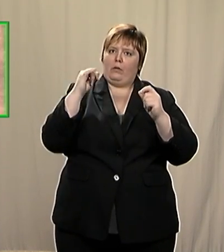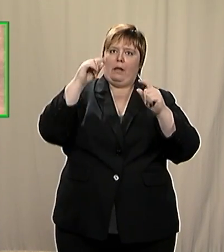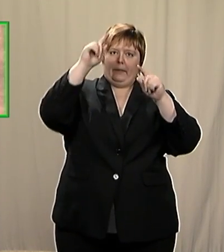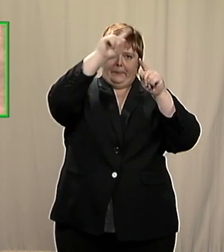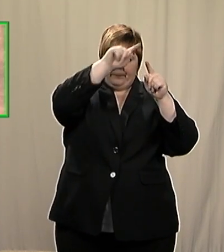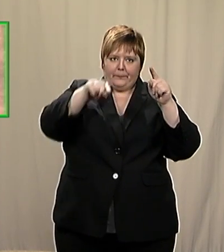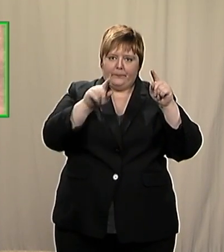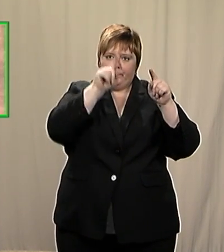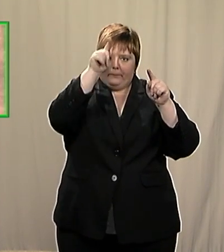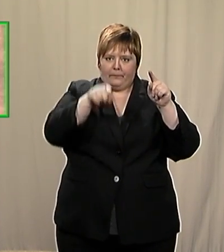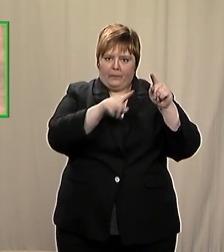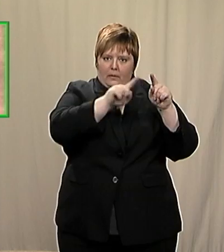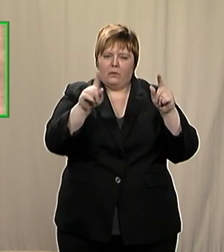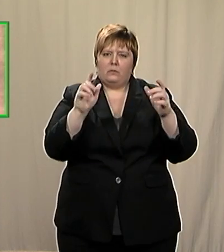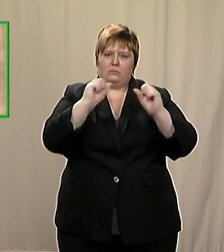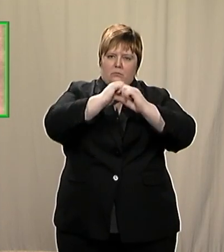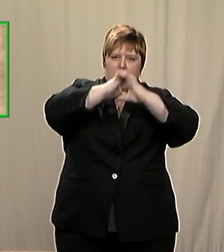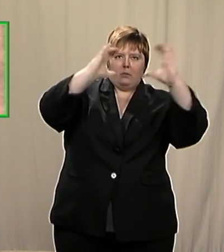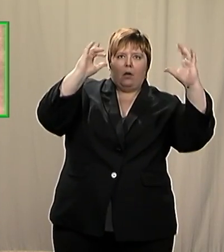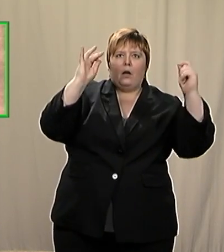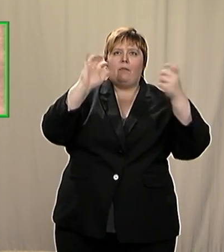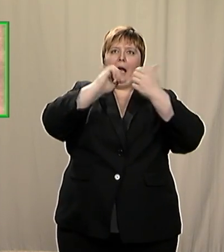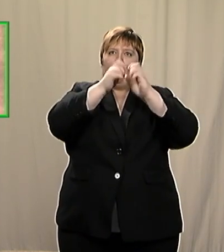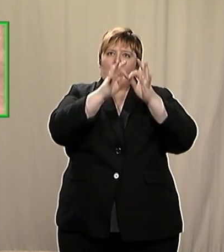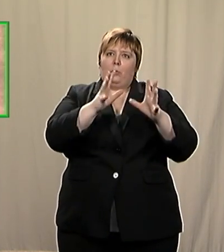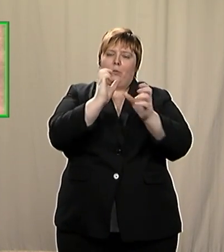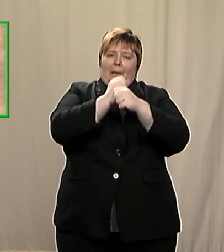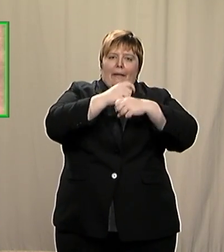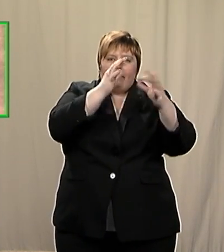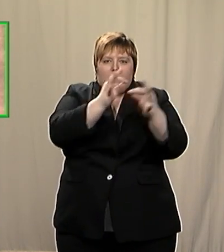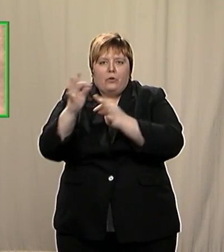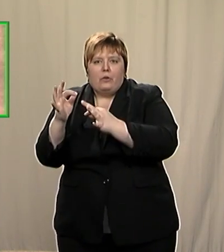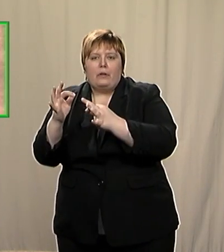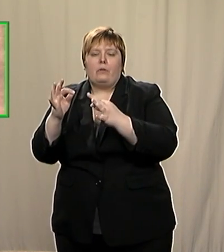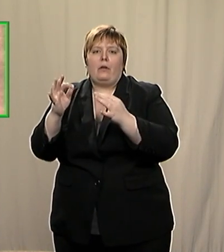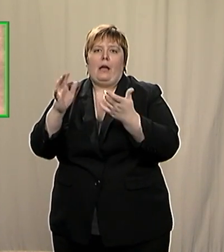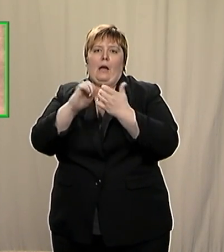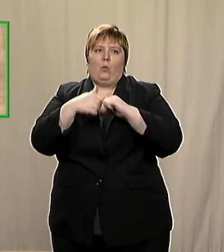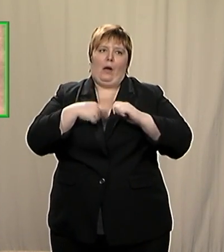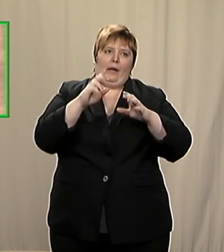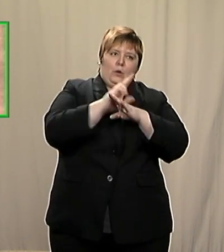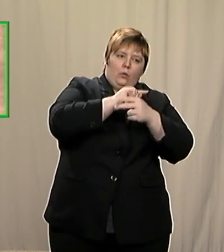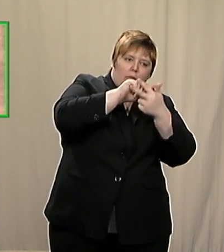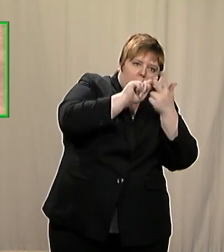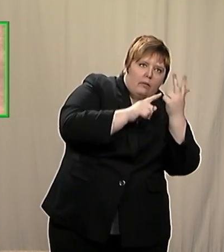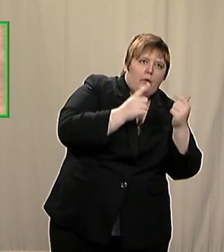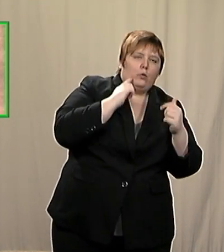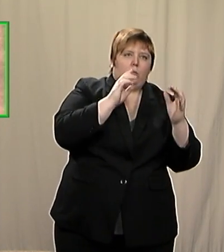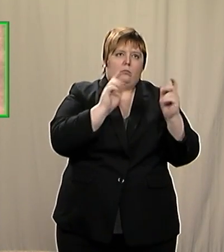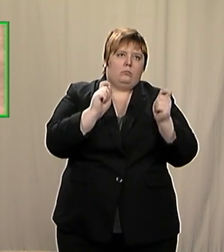this creates the concept of role space. The interaction within and amongst these three axes.